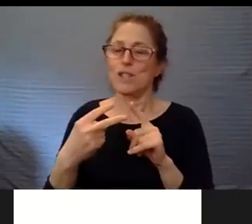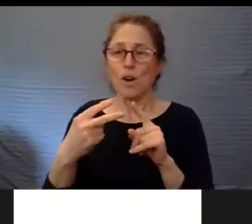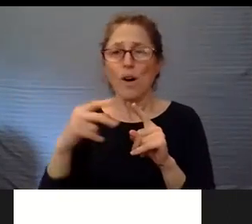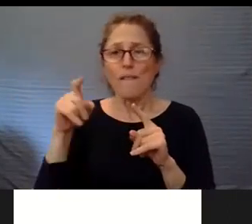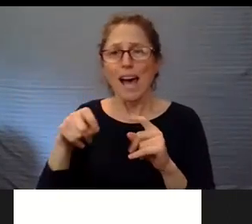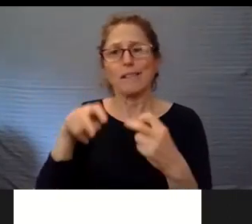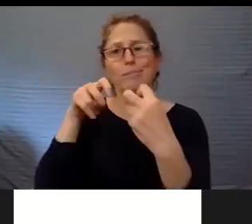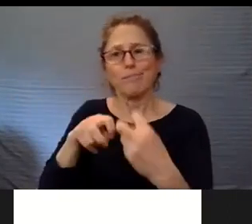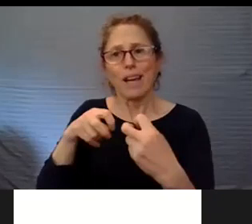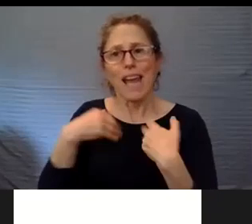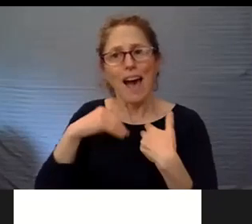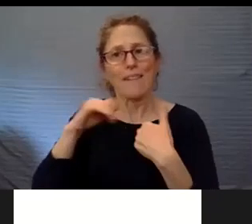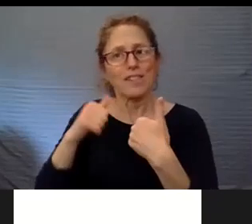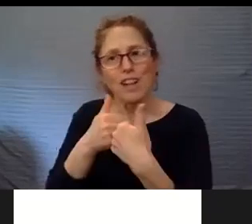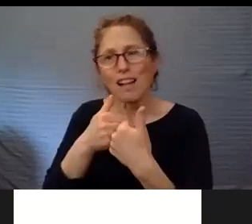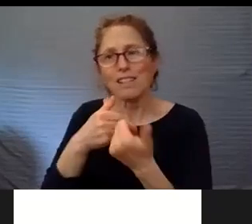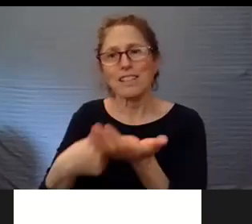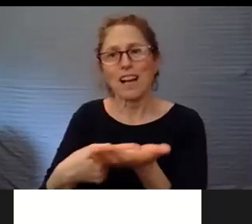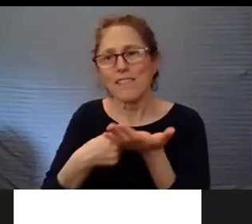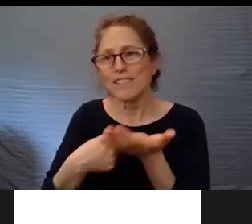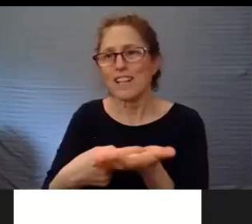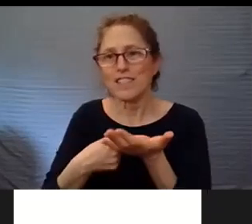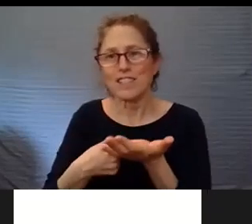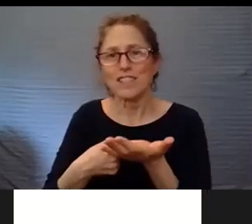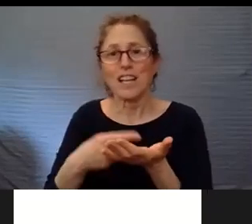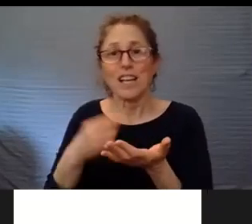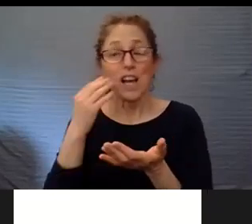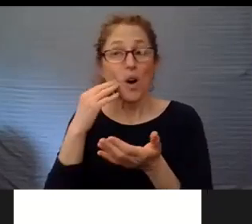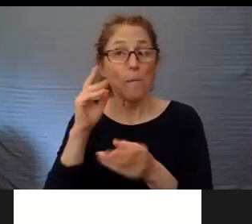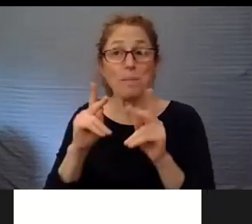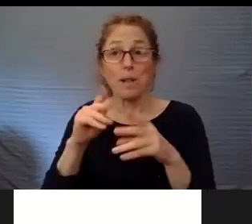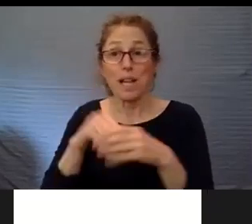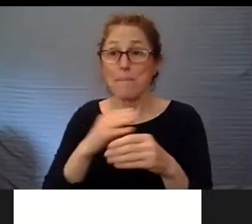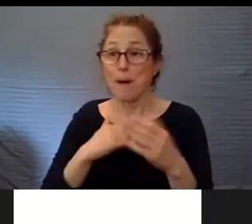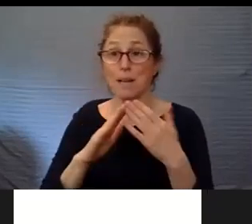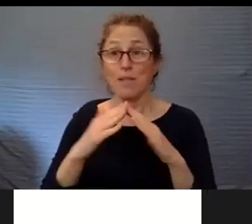I know a lot of us in the endometriosis community have had conversations with our loved ones and friends, and said,